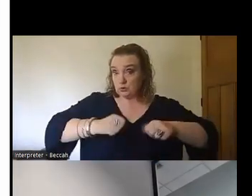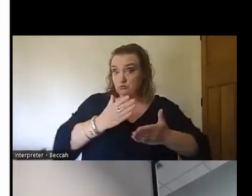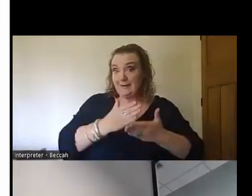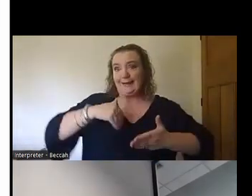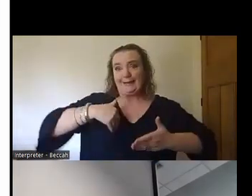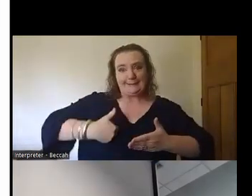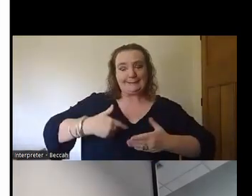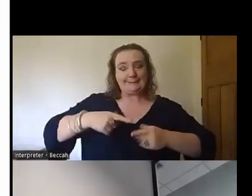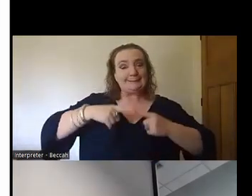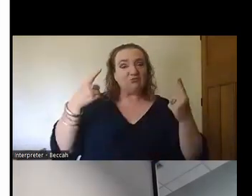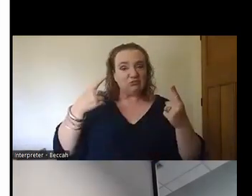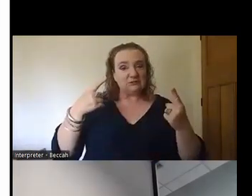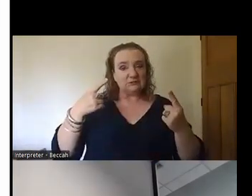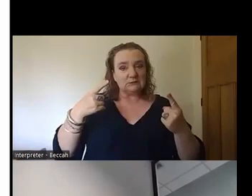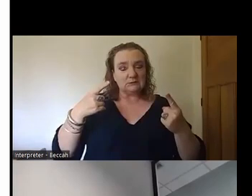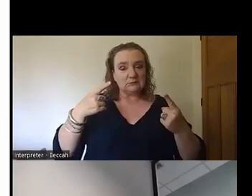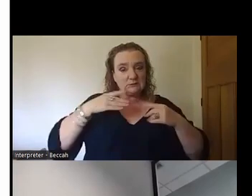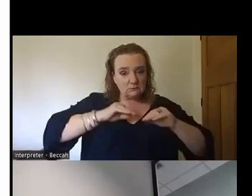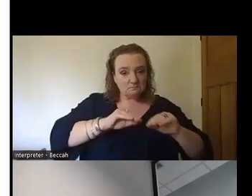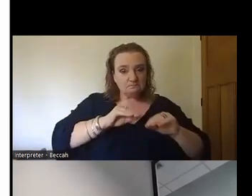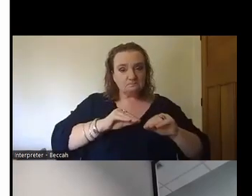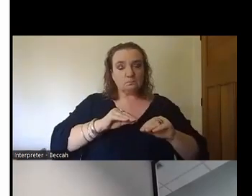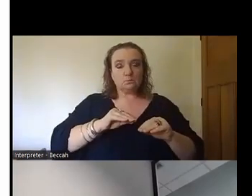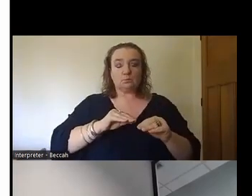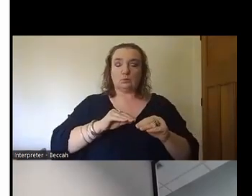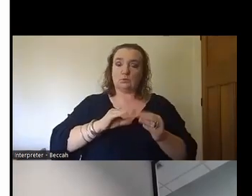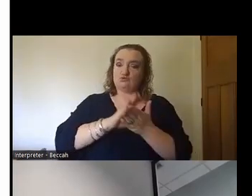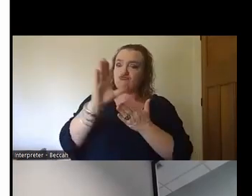because the curriculum isn't able to meet their needs.